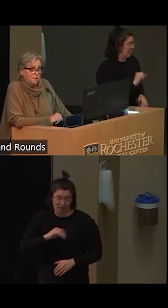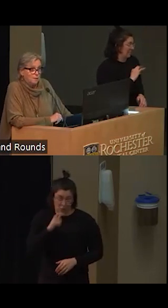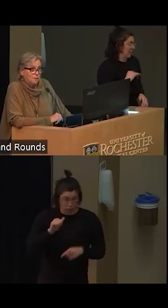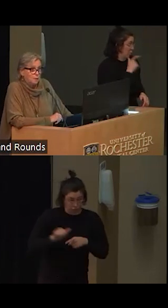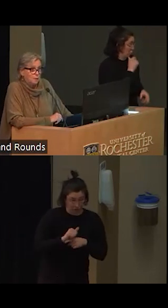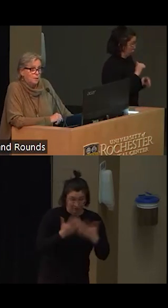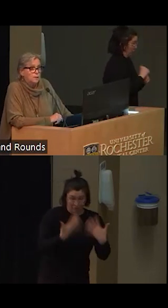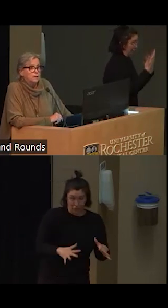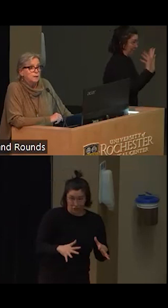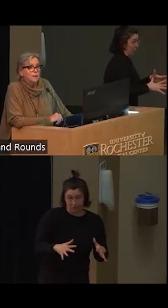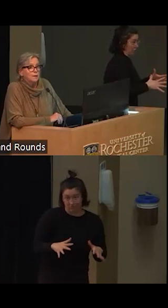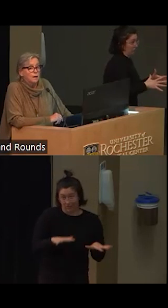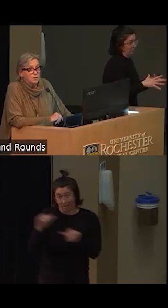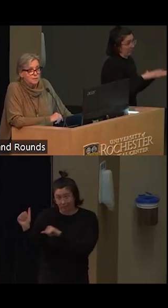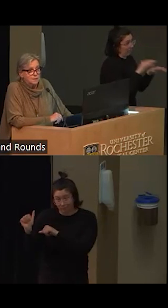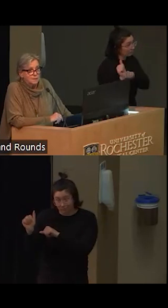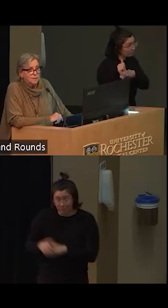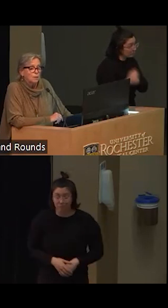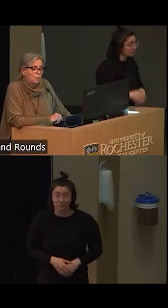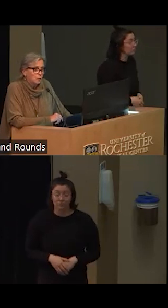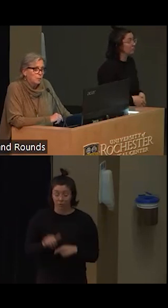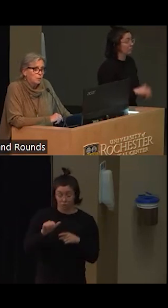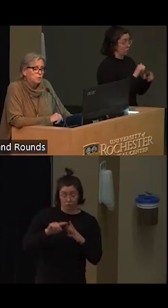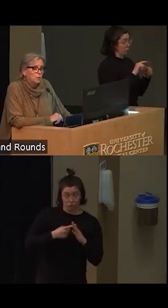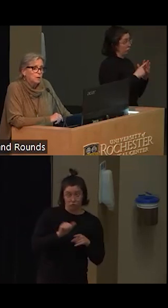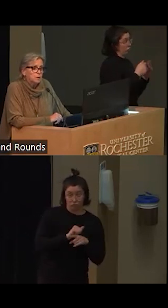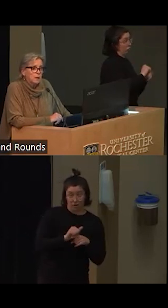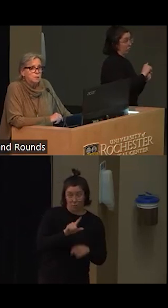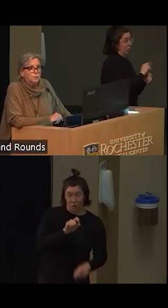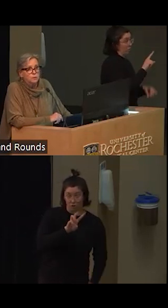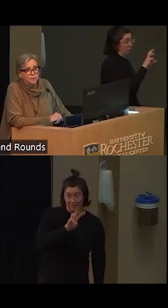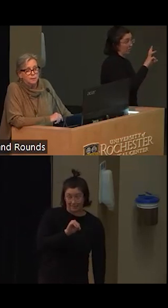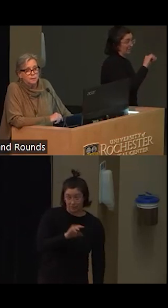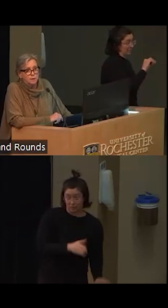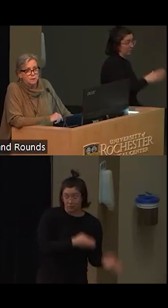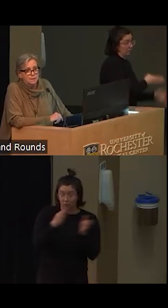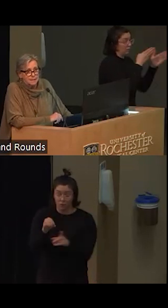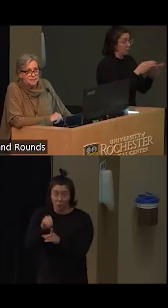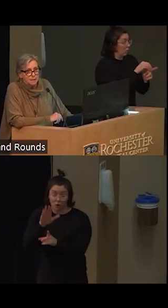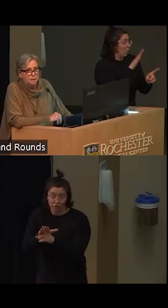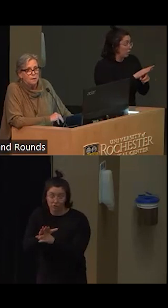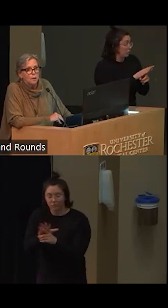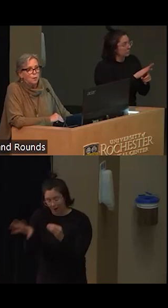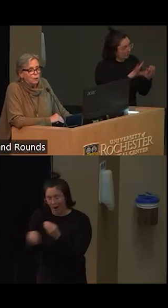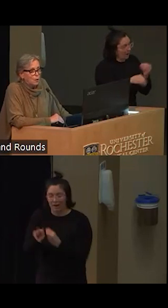trained we originally trained 160 once we moved it to orientation we trained an additional 60. so